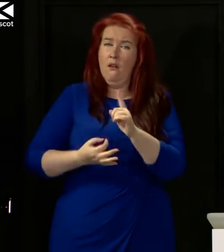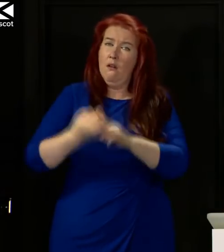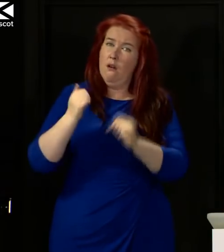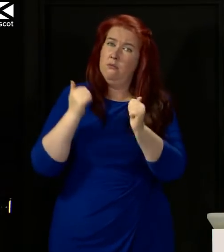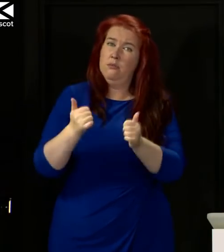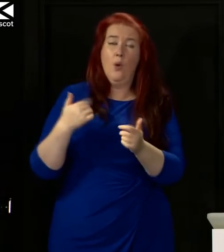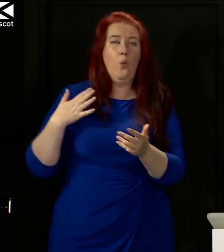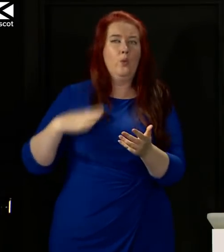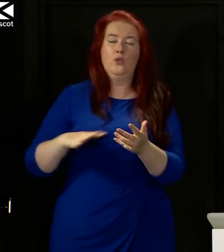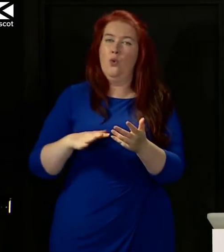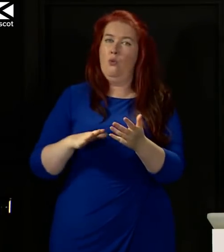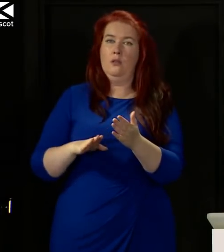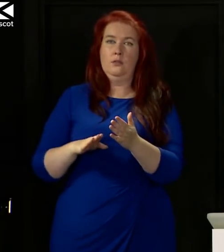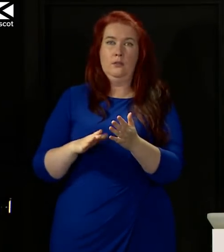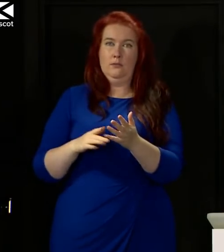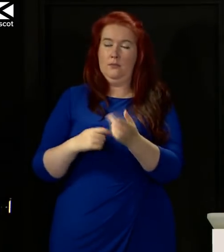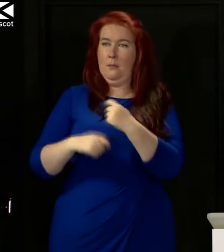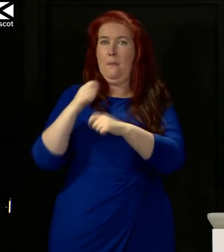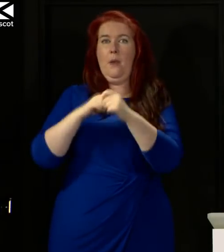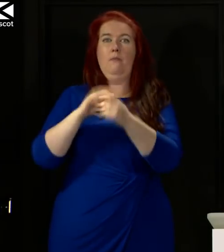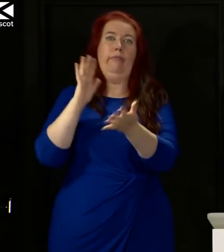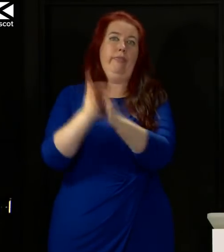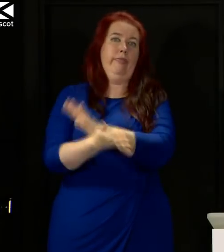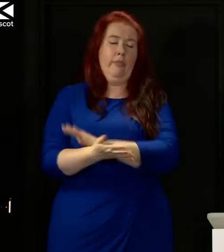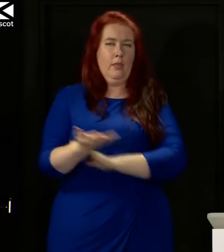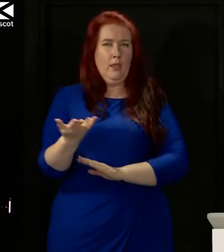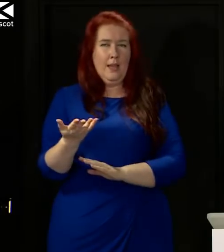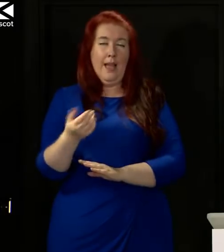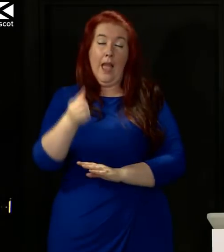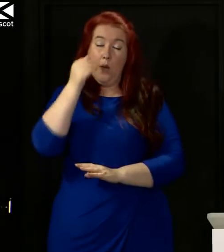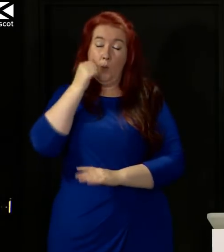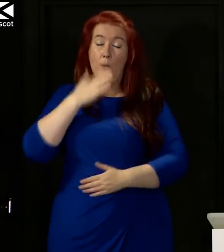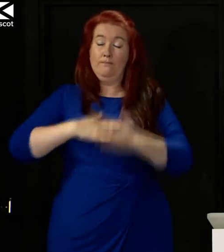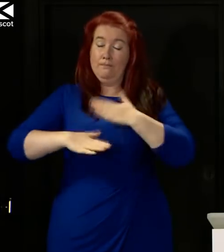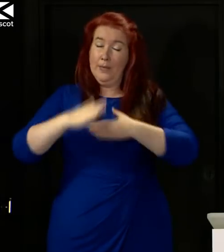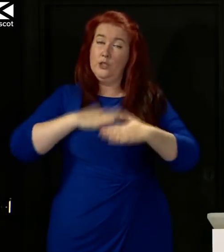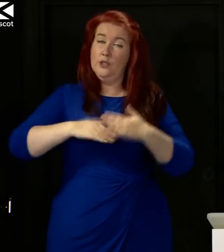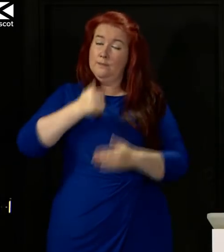And that patience, however difficult it is, will pay dividends in the future, because